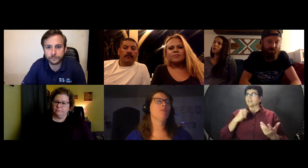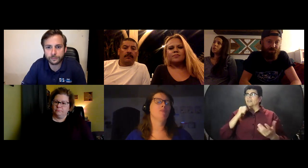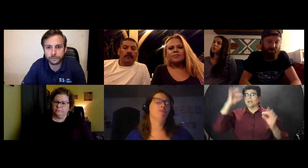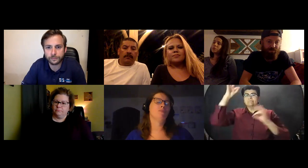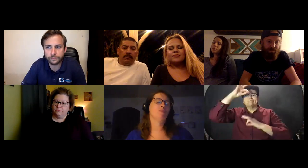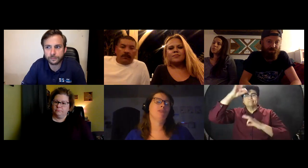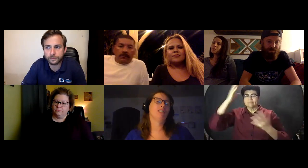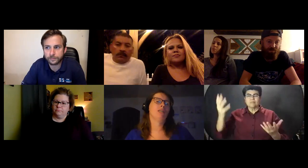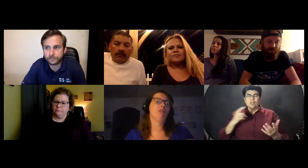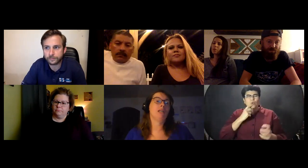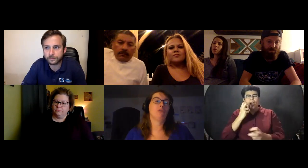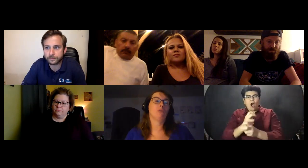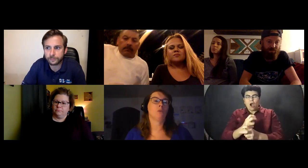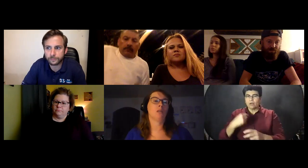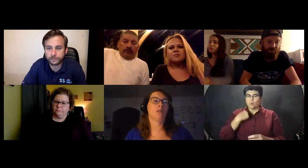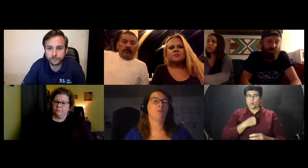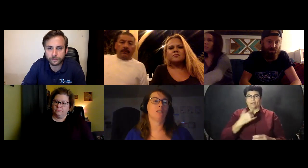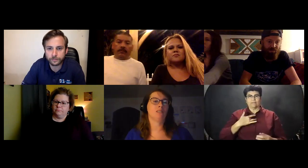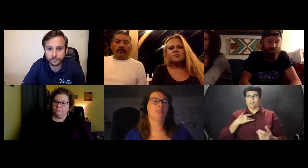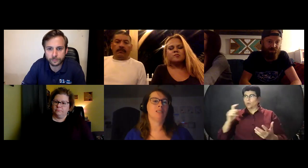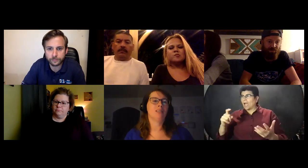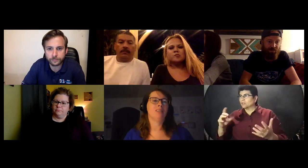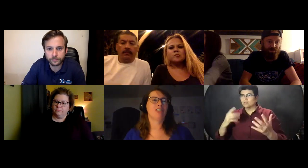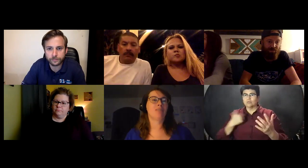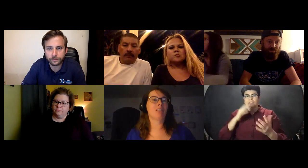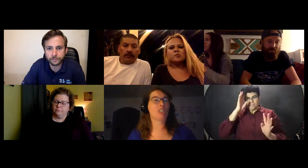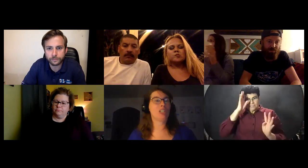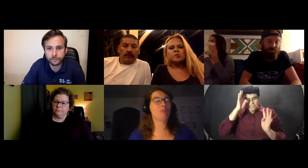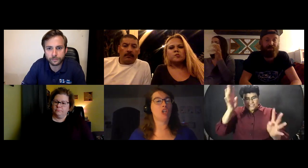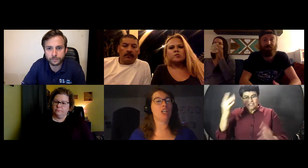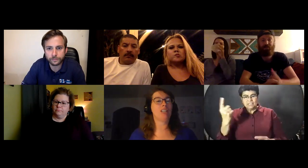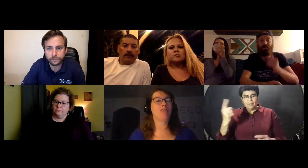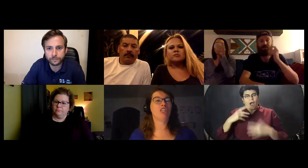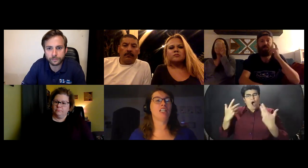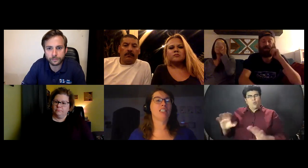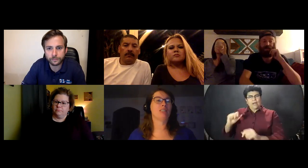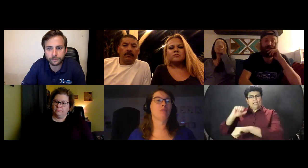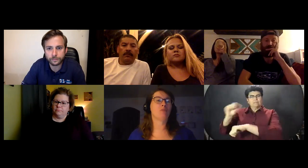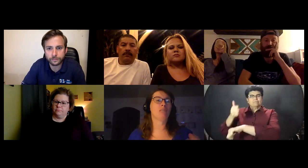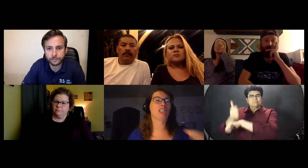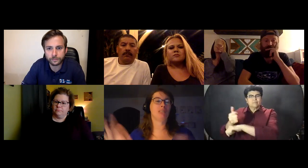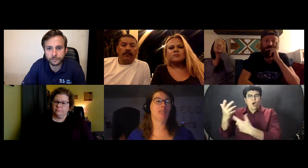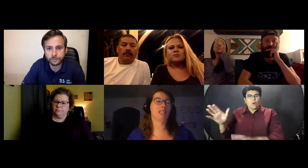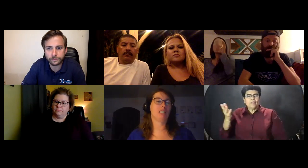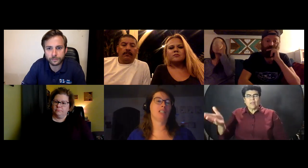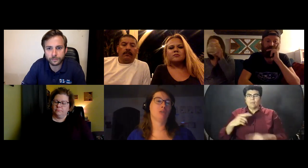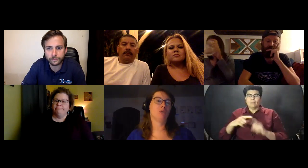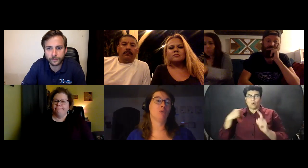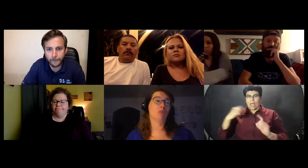we're feeling like we have to recreate the wheel for something that's already been created for us